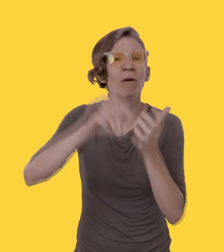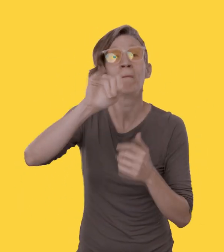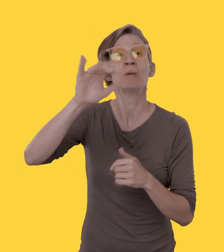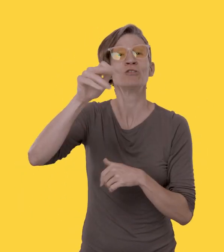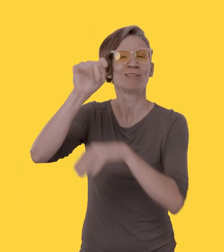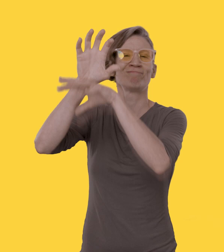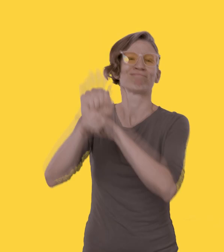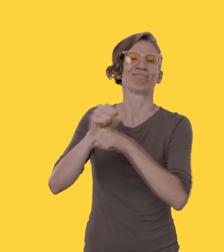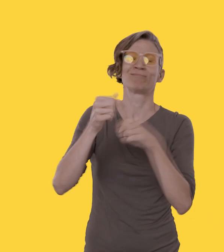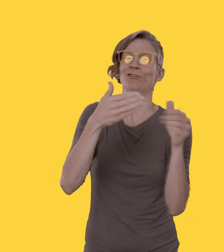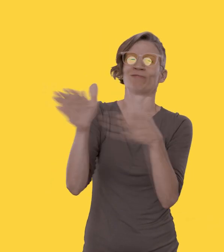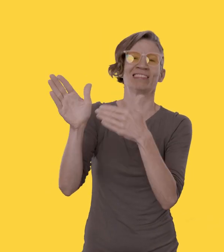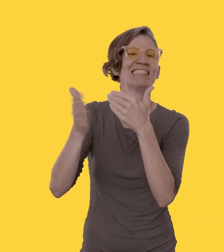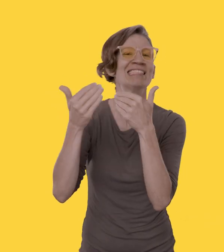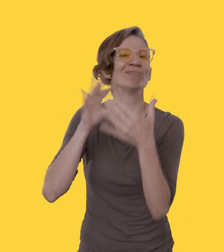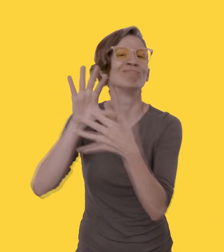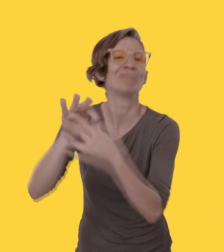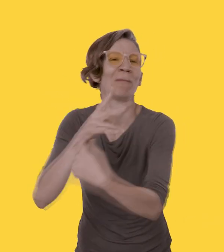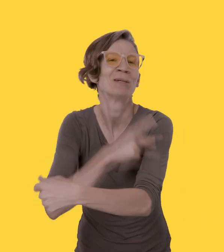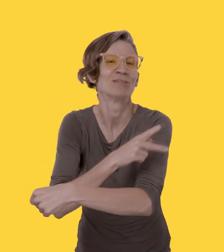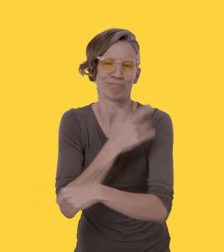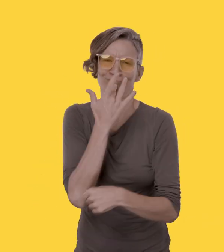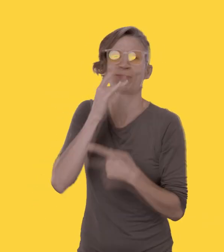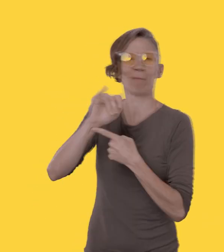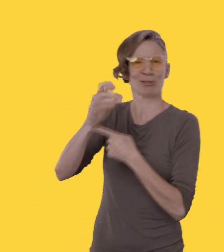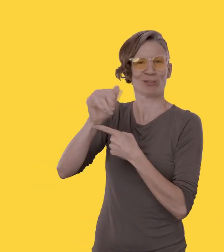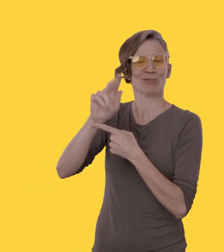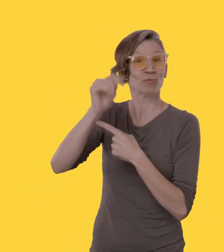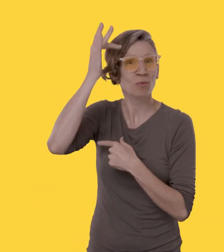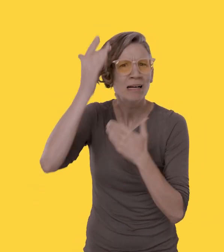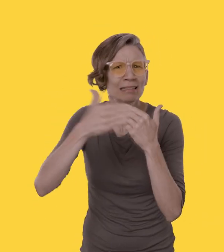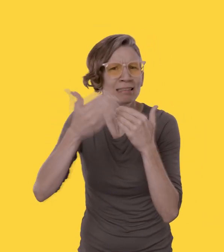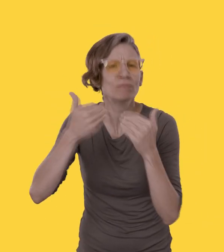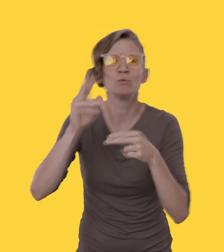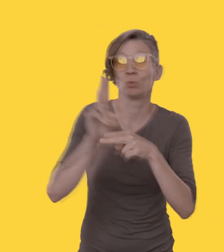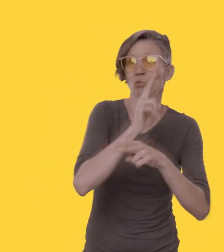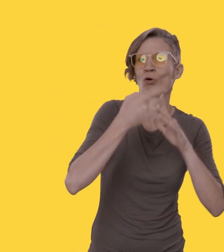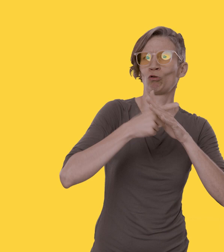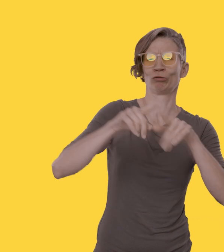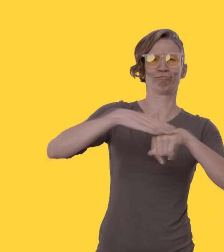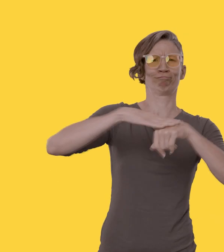But what's happened over time is we've made it so easy that we're finding that patients, because they want simple interactions,